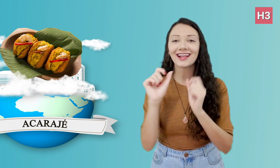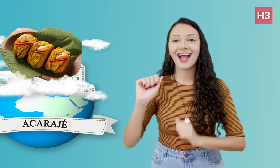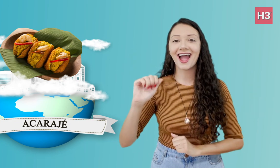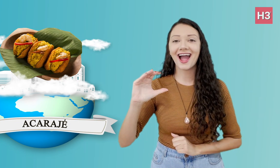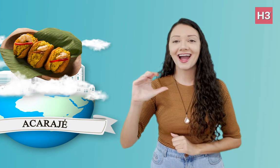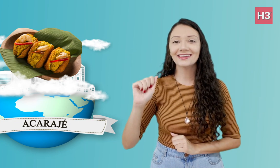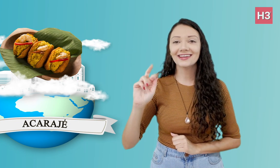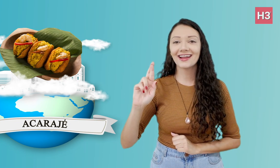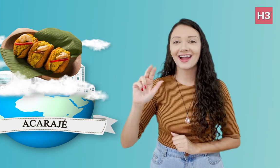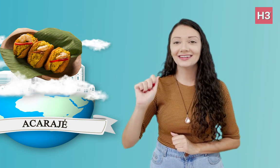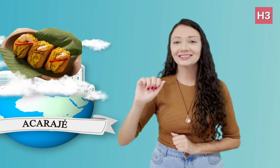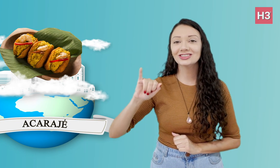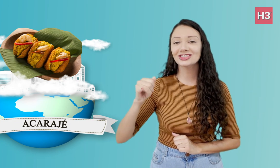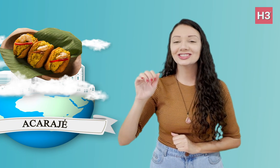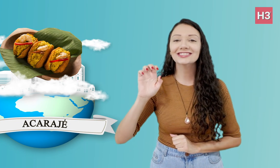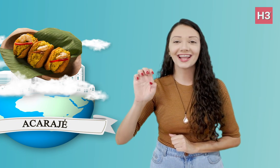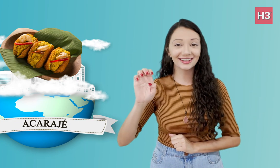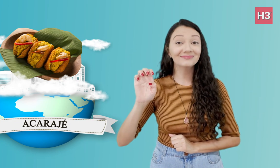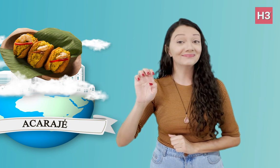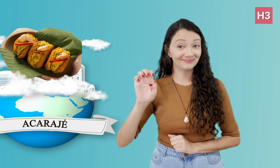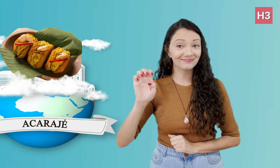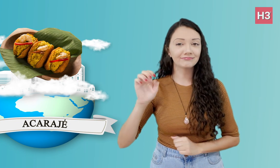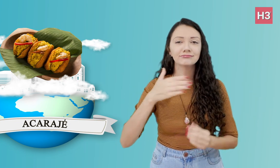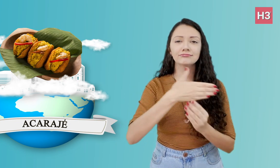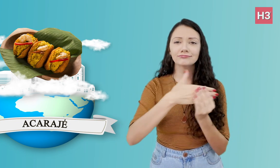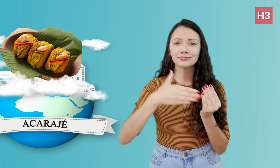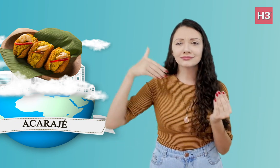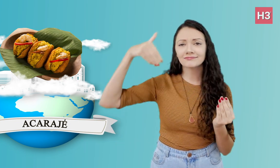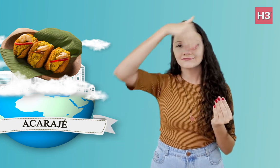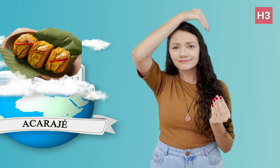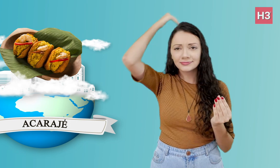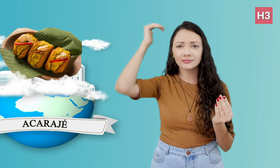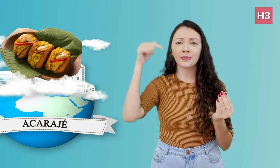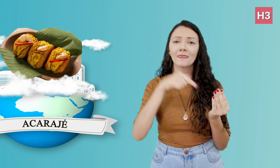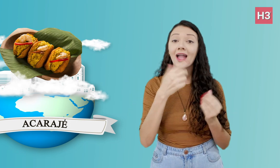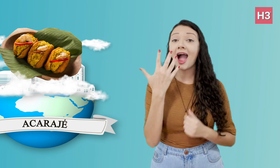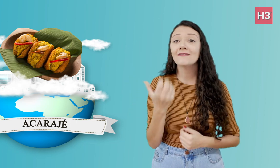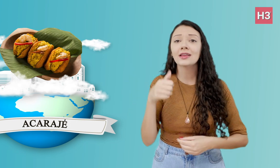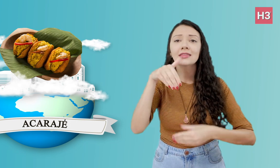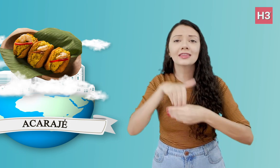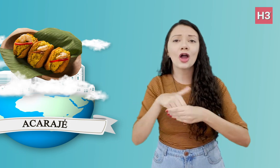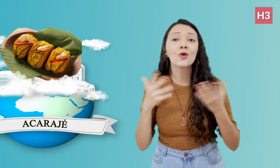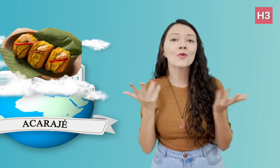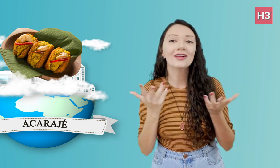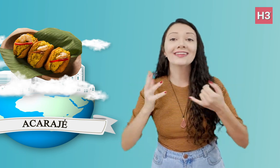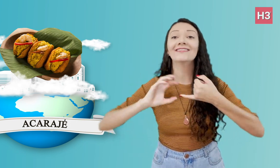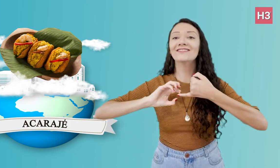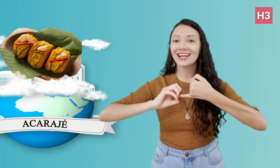thus, “eat fireball”. What’s inside acarajé?